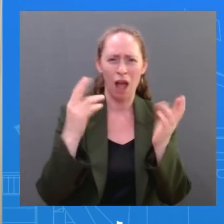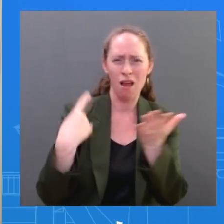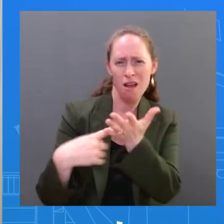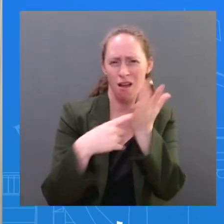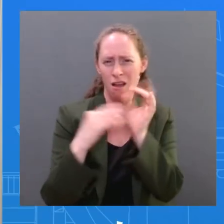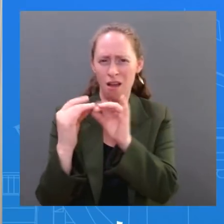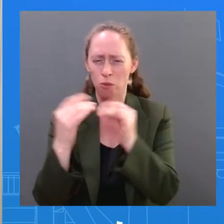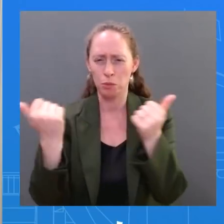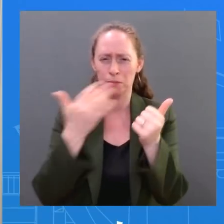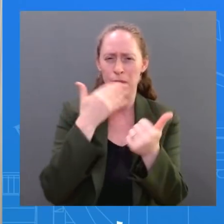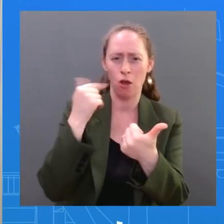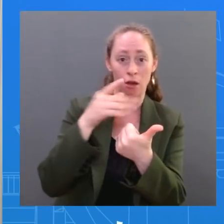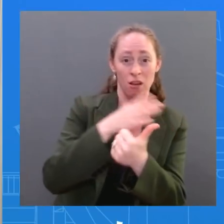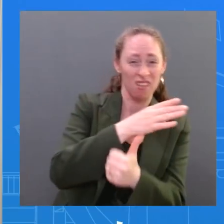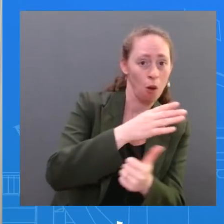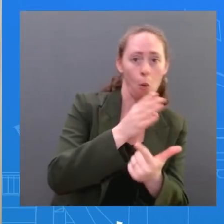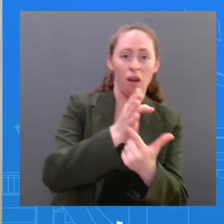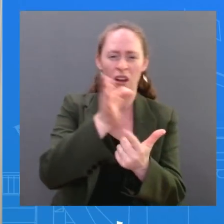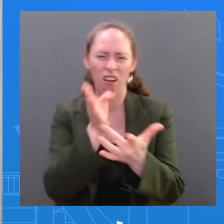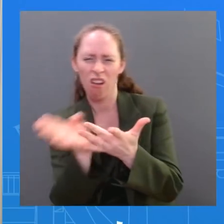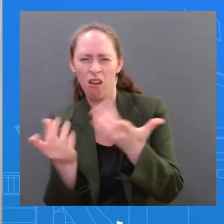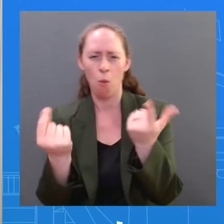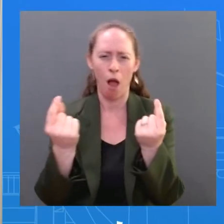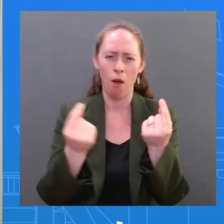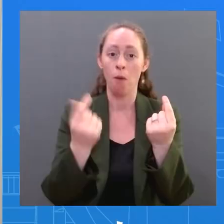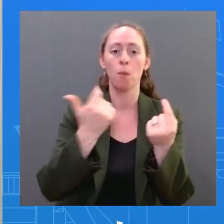With that, Jen, I'll let you take it away. Ms. Klein: Thank you.